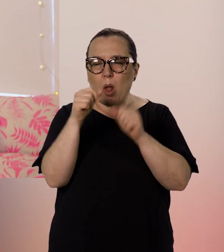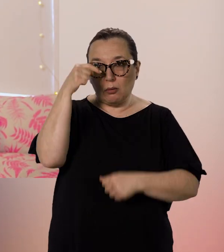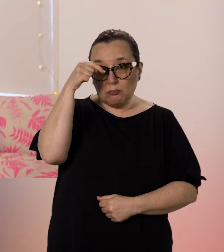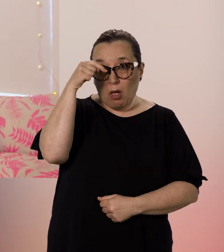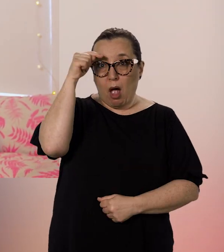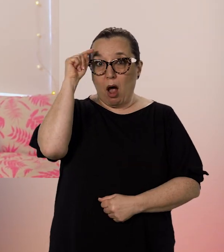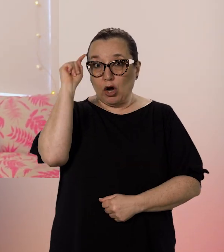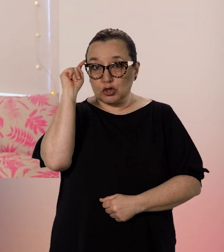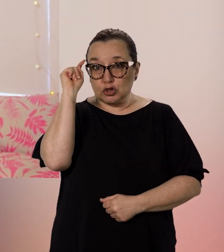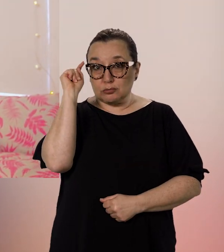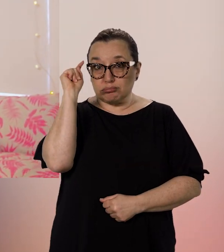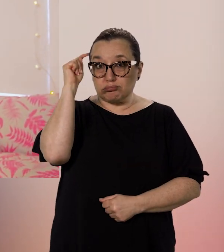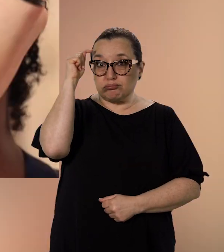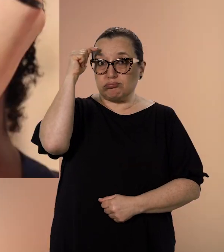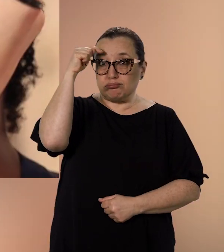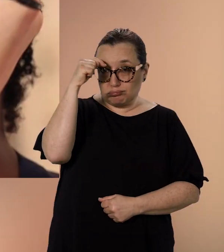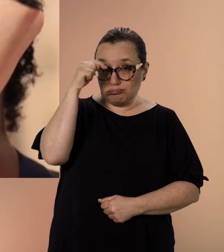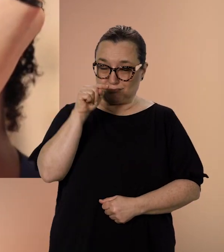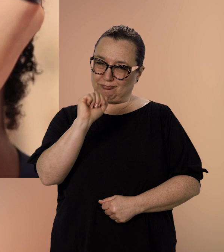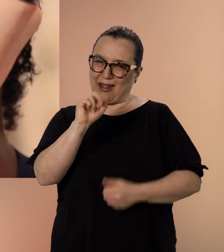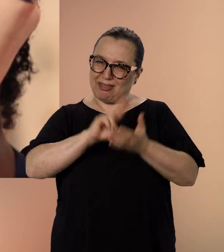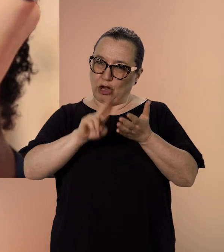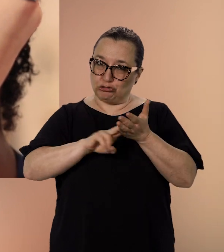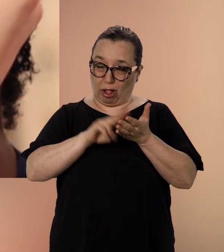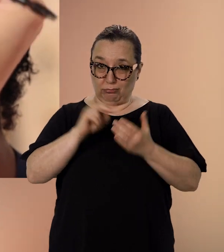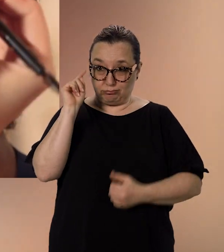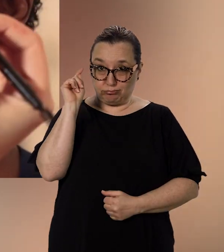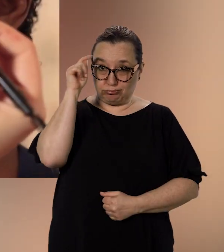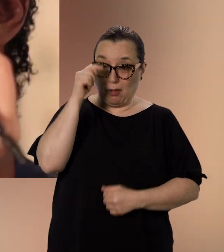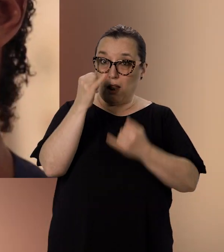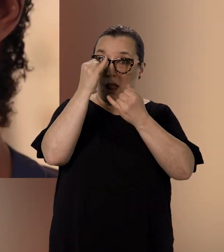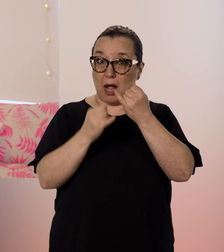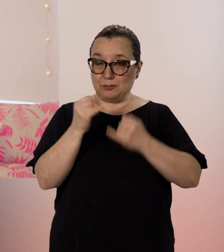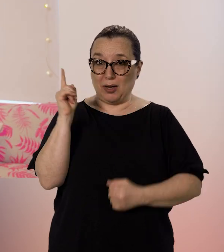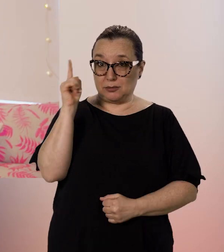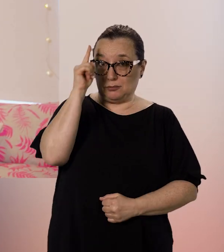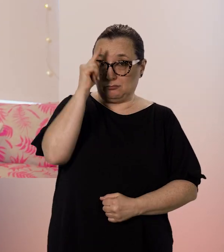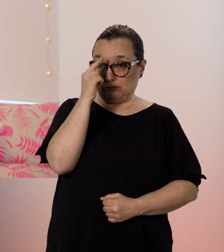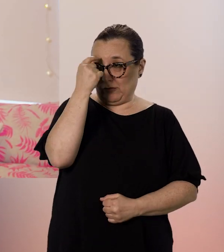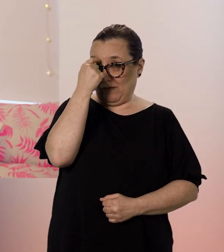I'm going to do a small arch here. That's where the brow is naturally going